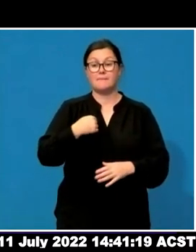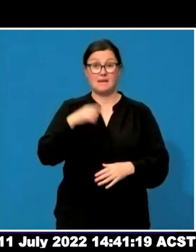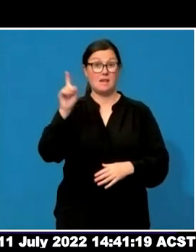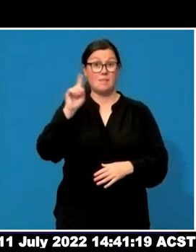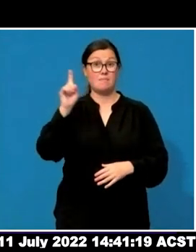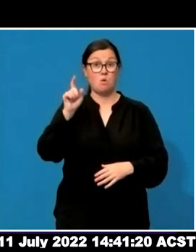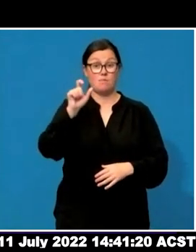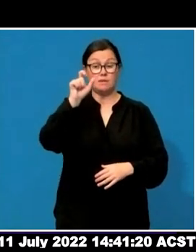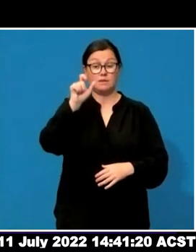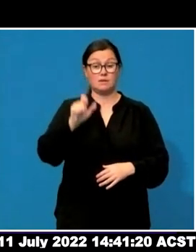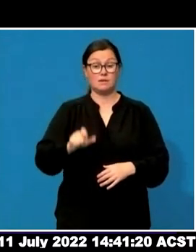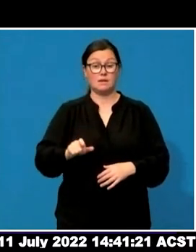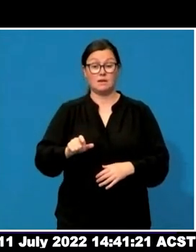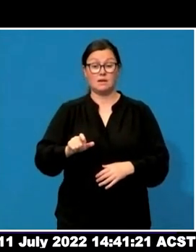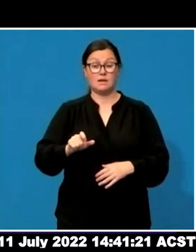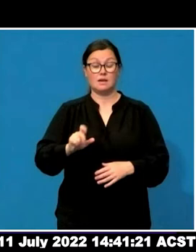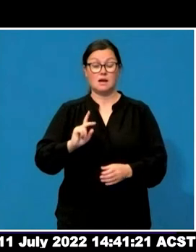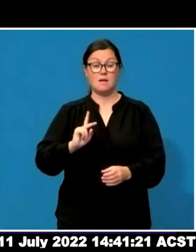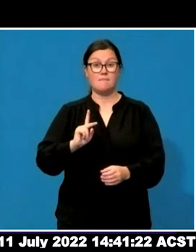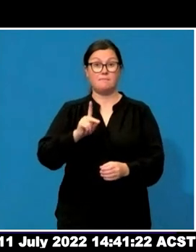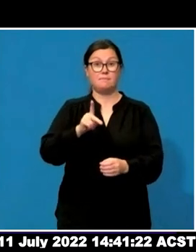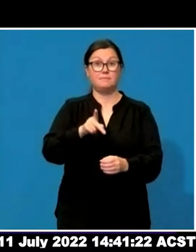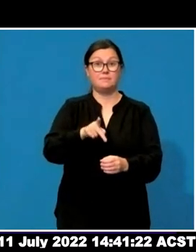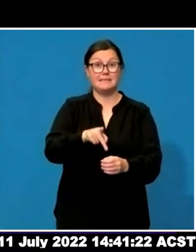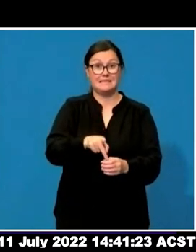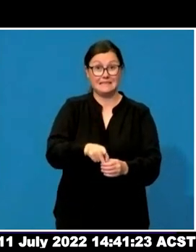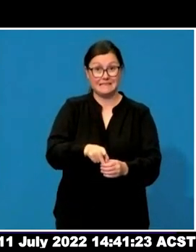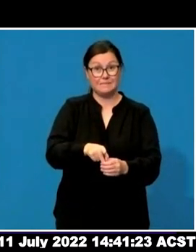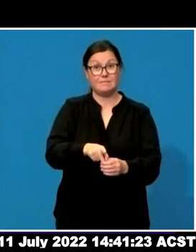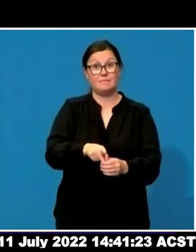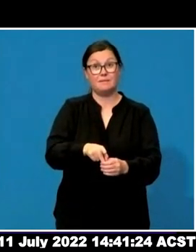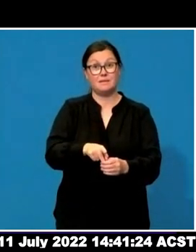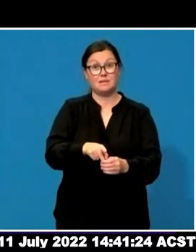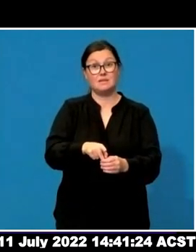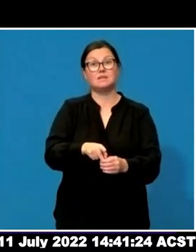decisions in their particular area but no one is taking an overview, in some cases, to